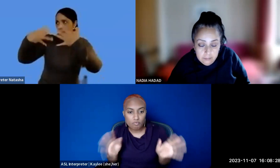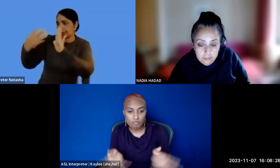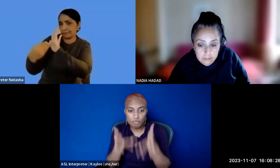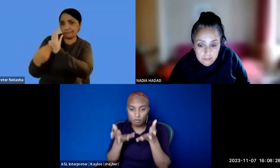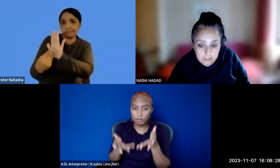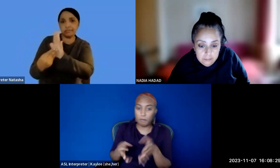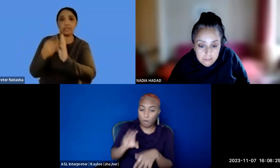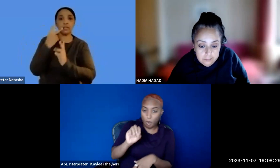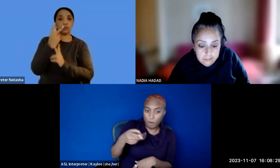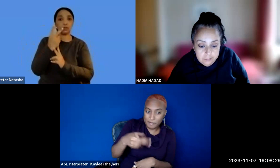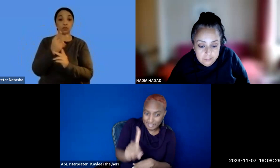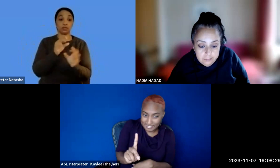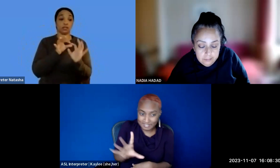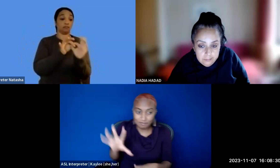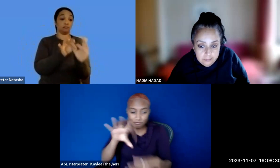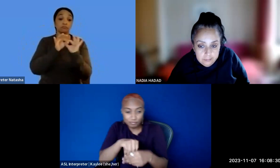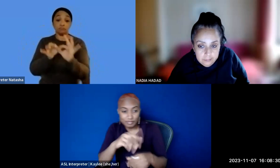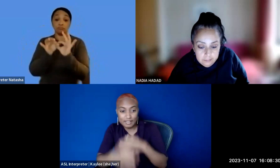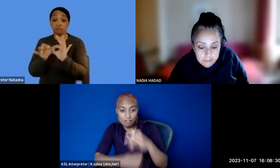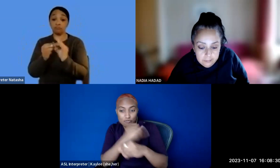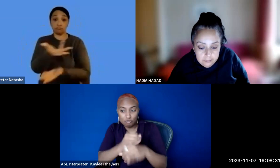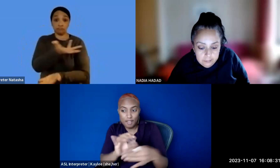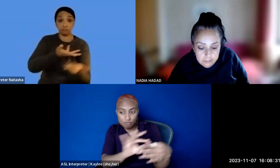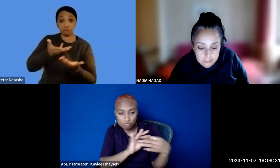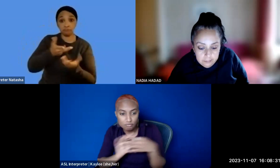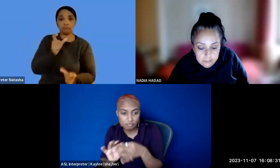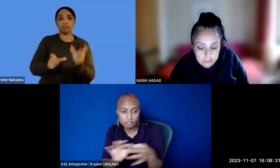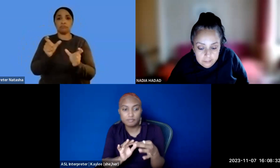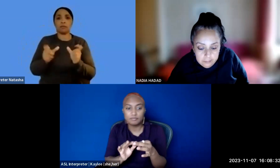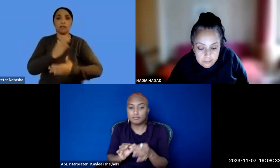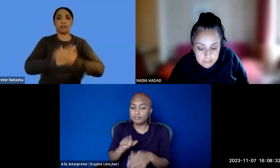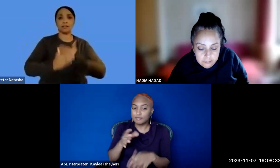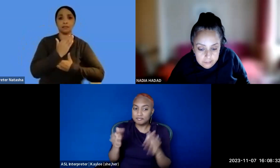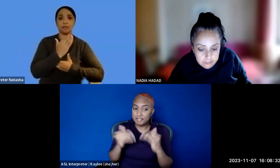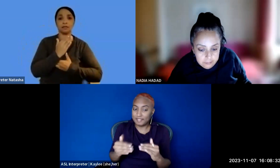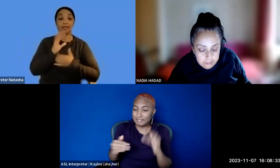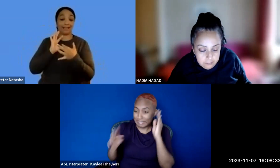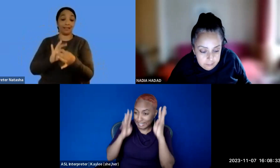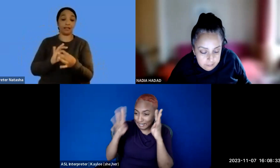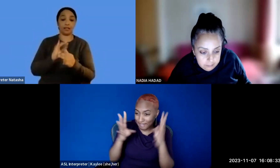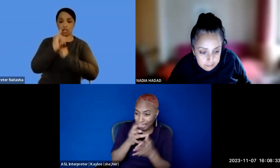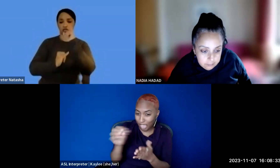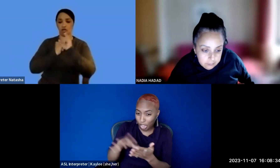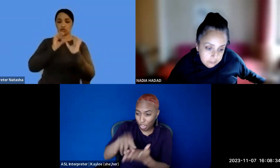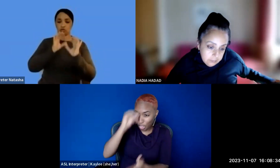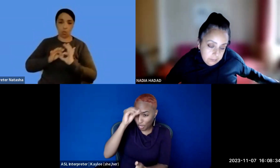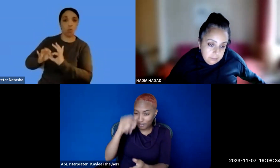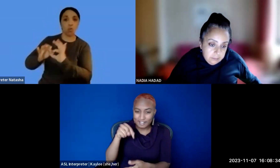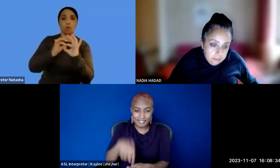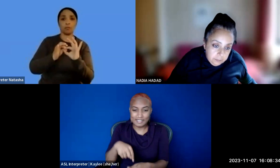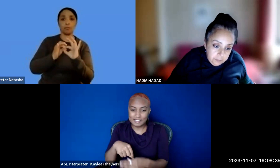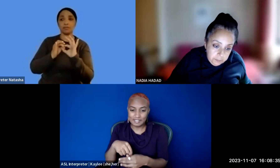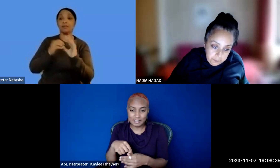in international cooperation and to innovate and learn, because this is a new and expanding field for us.